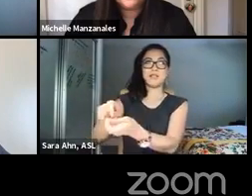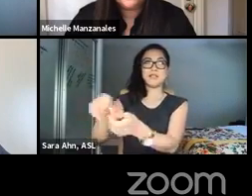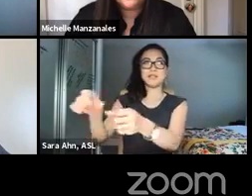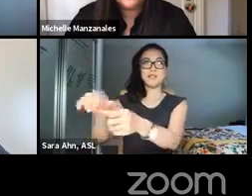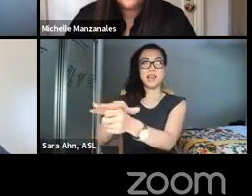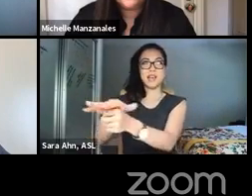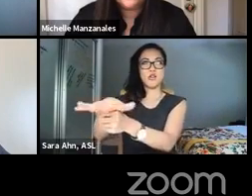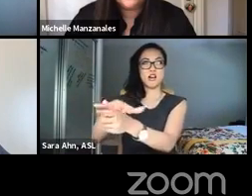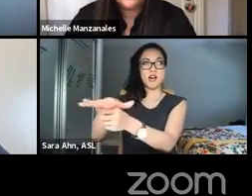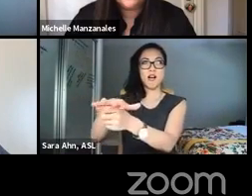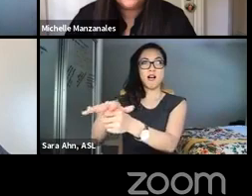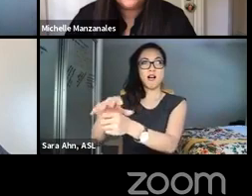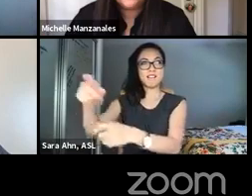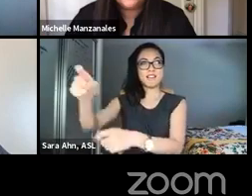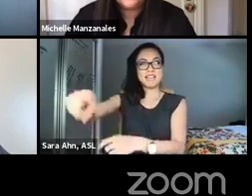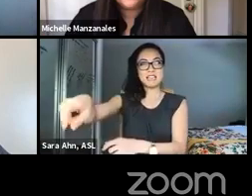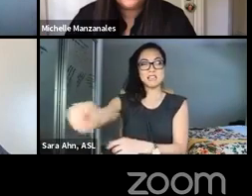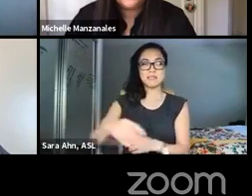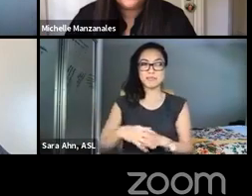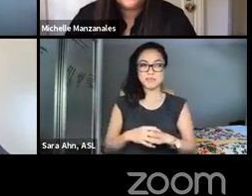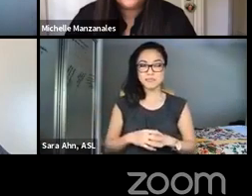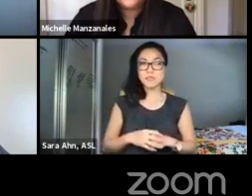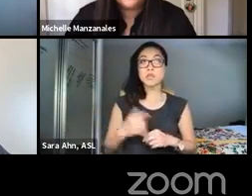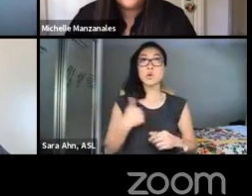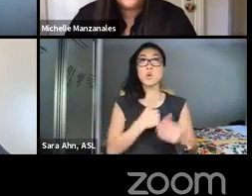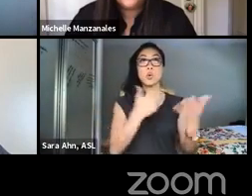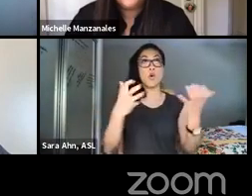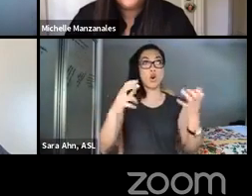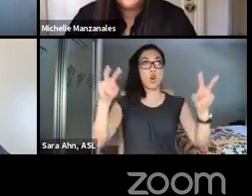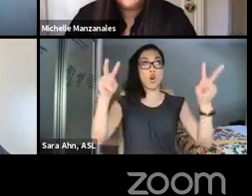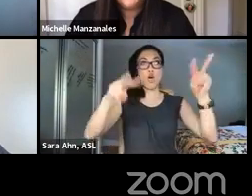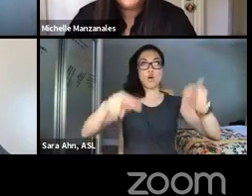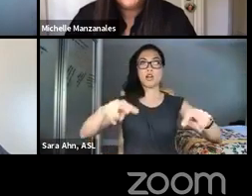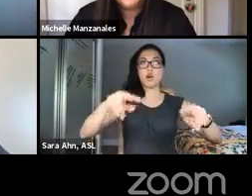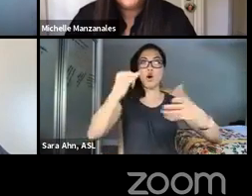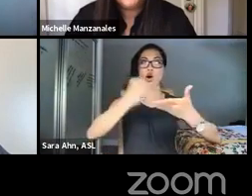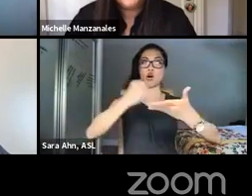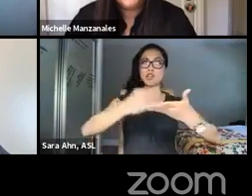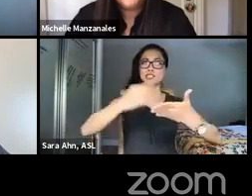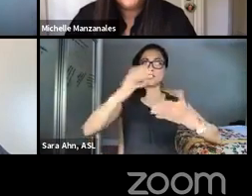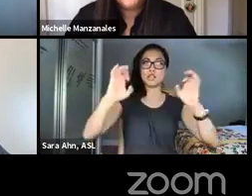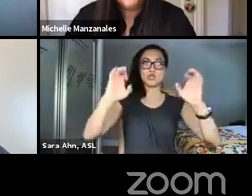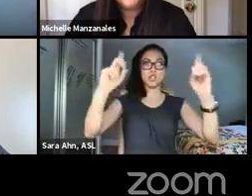We wanted to understand the vantage point of the teaching artists that sometimes